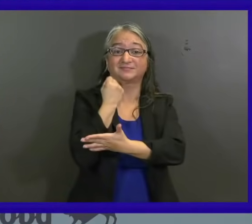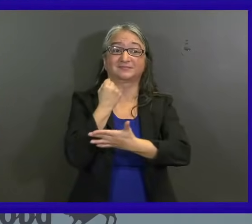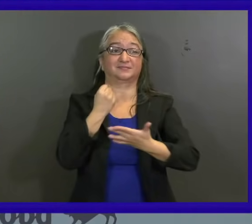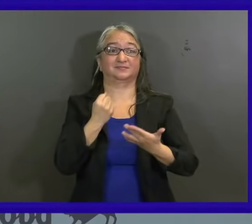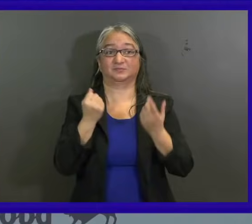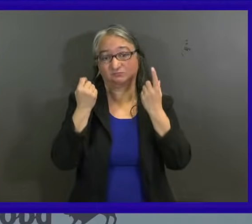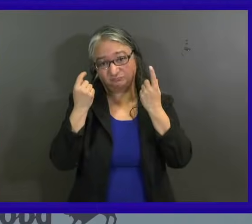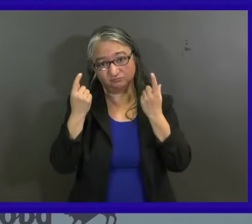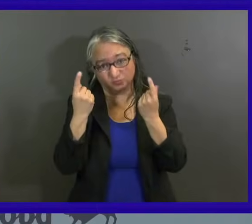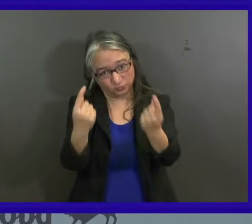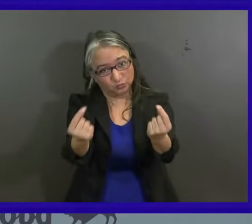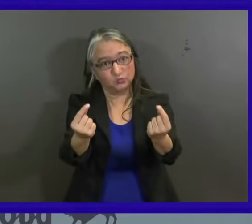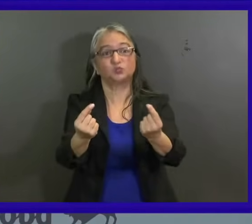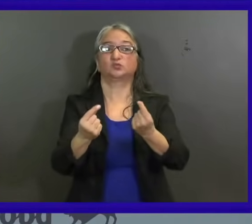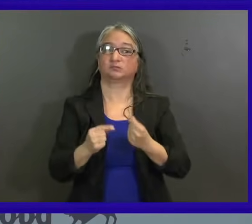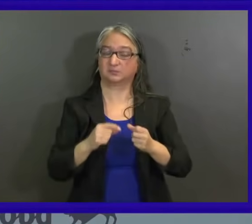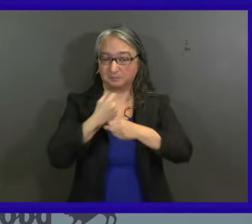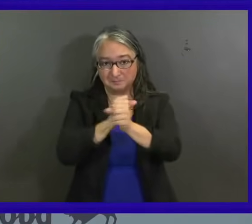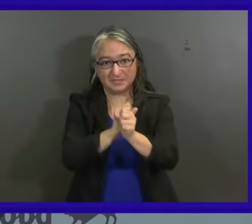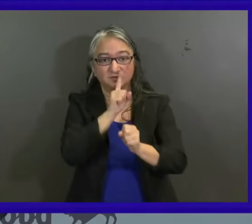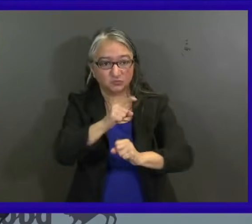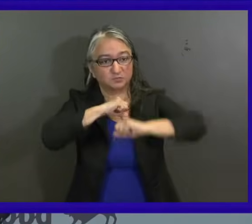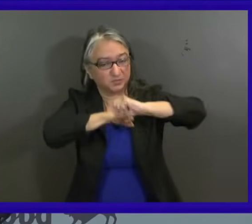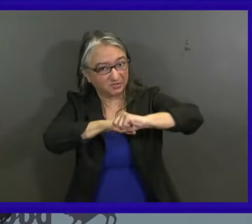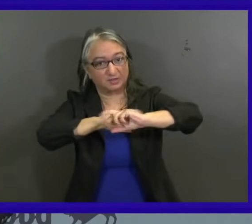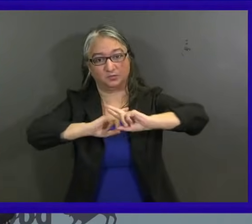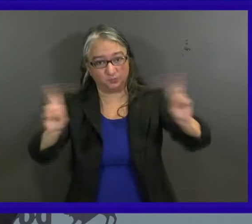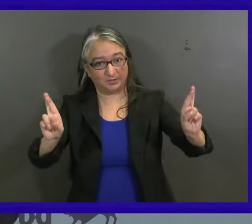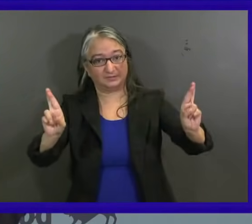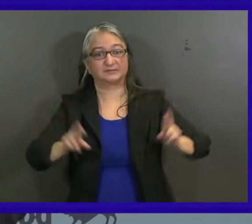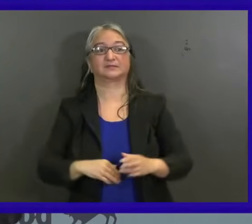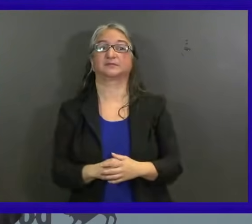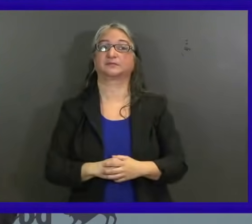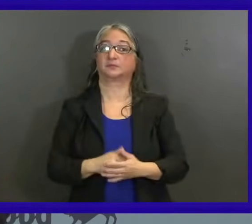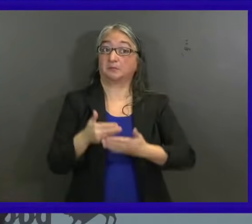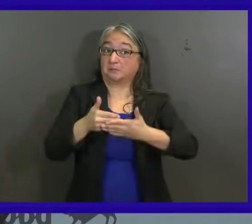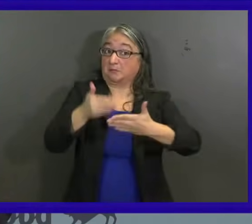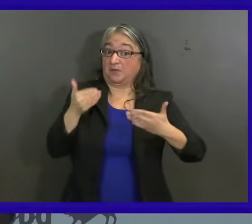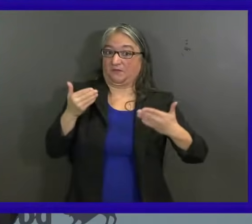the holidays and into that new year so so thank you and i'm going to pass it back to the minister